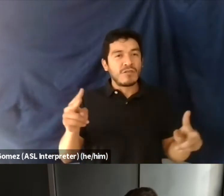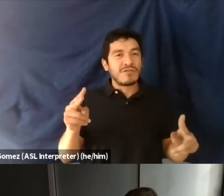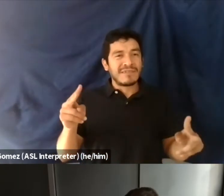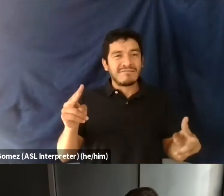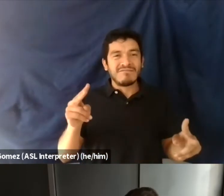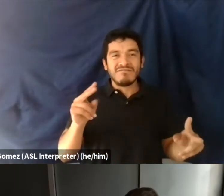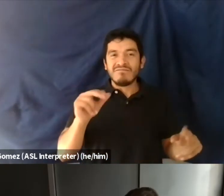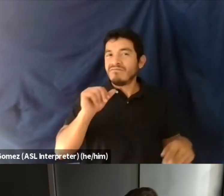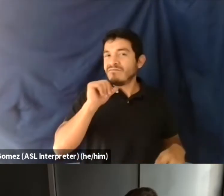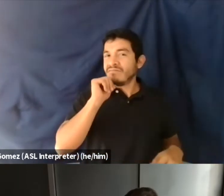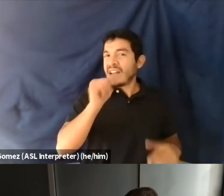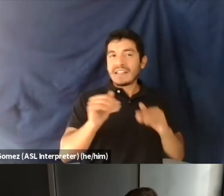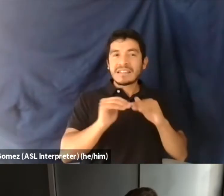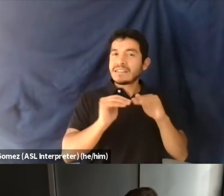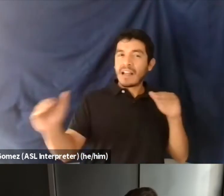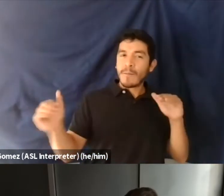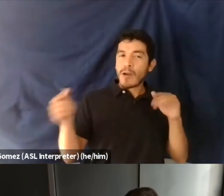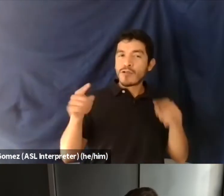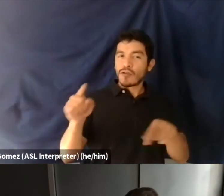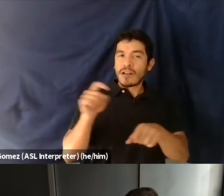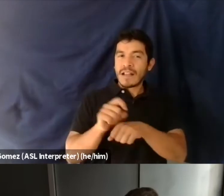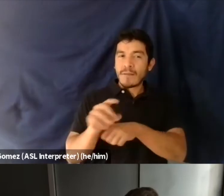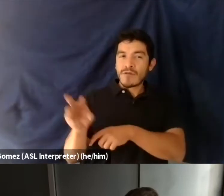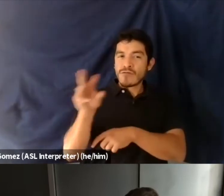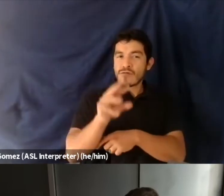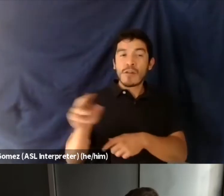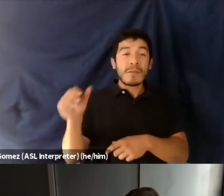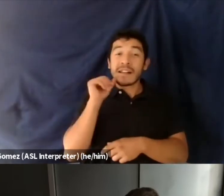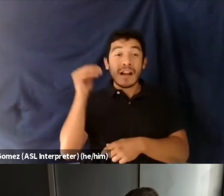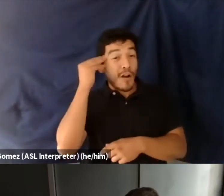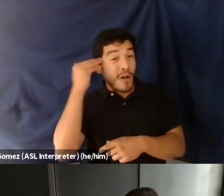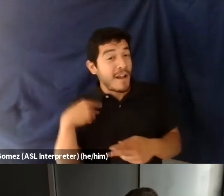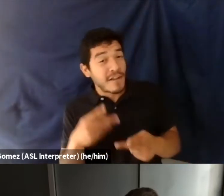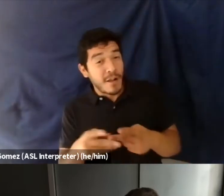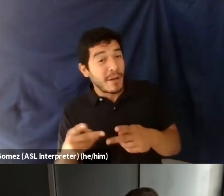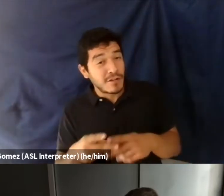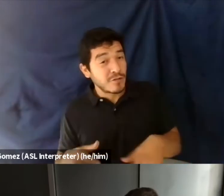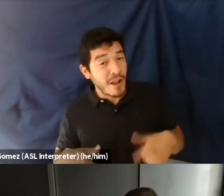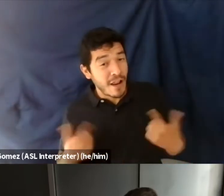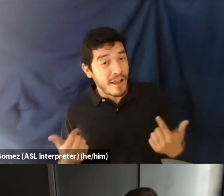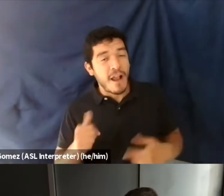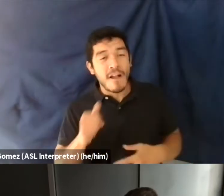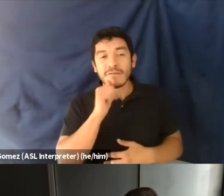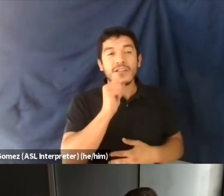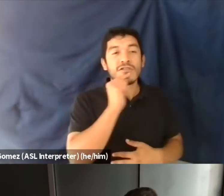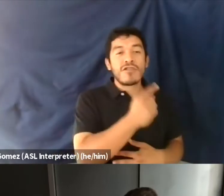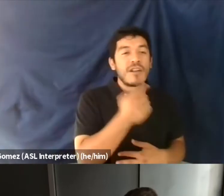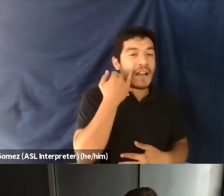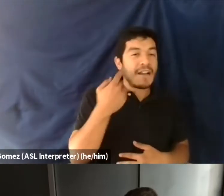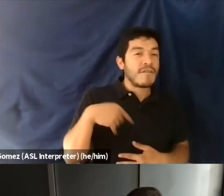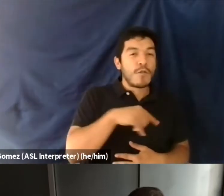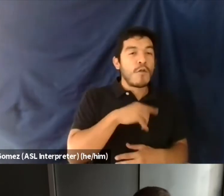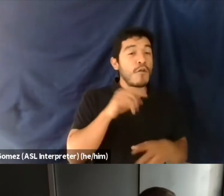during that time we were shooting, he didn't know he'd have a place to live. He didn't know if like, you know, we were just like, if people were gonna make fun of him,